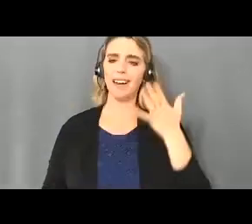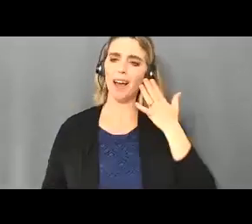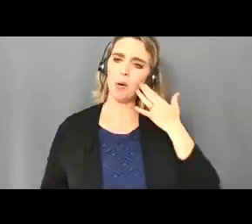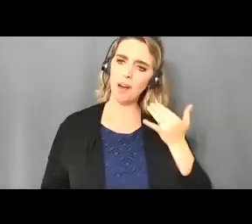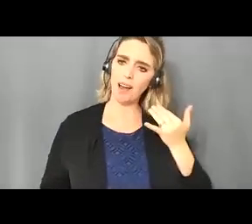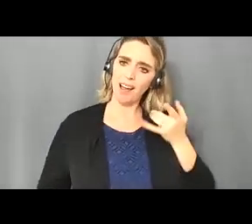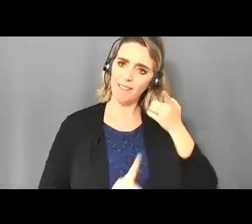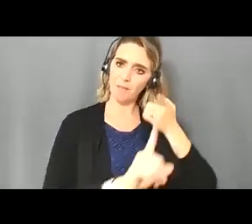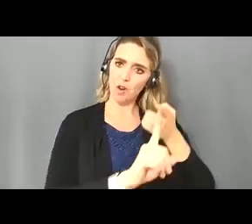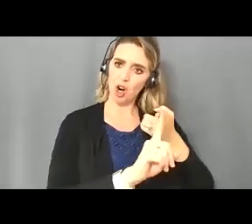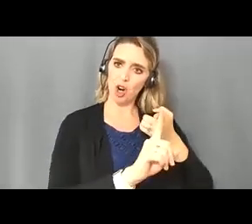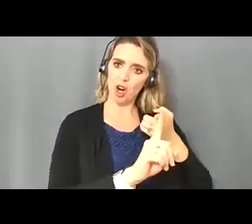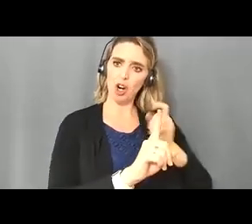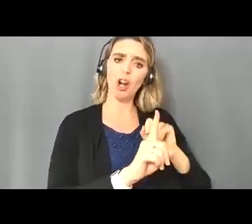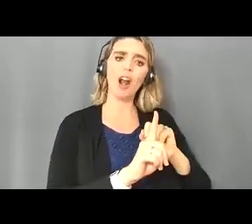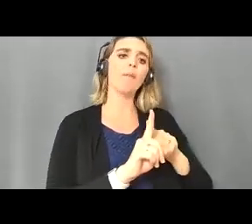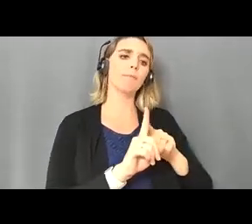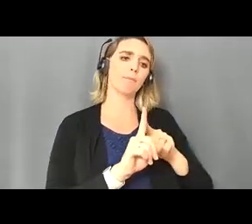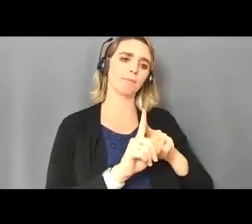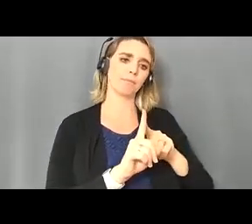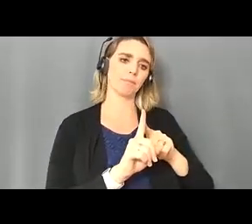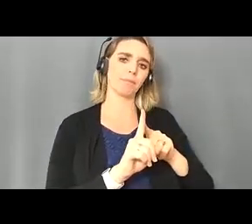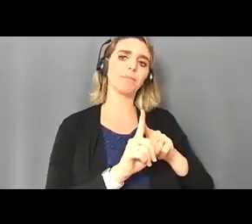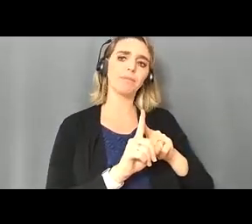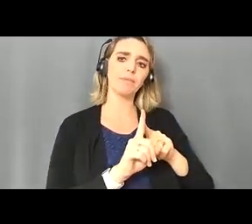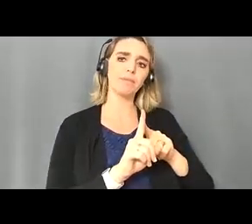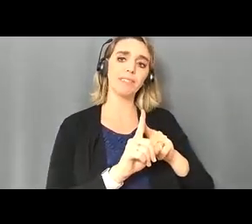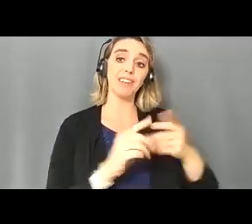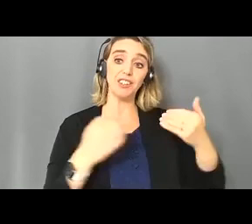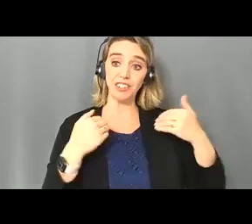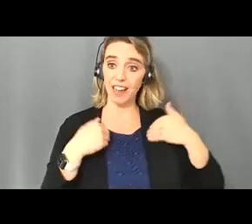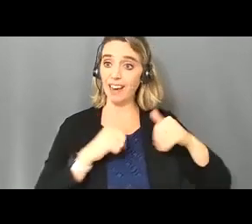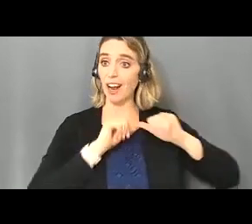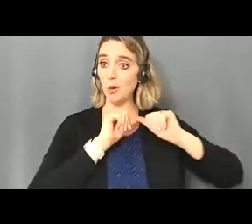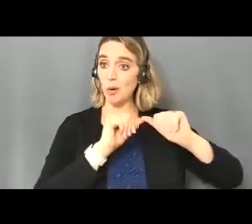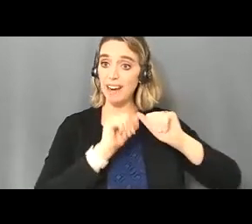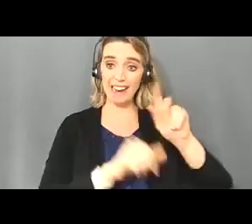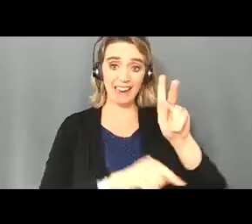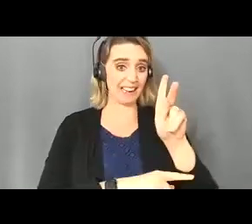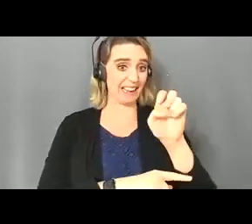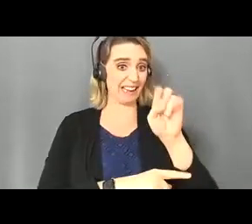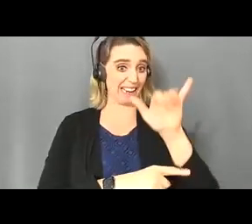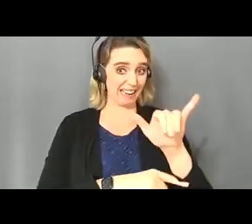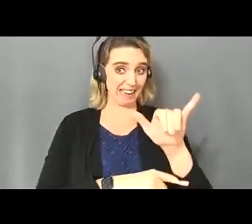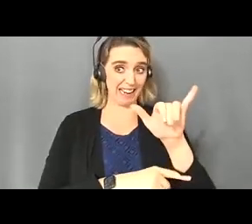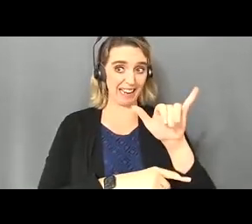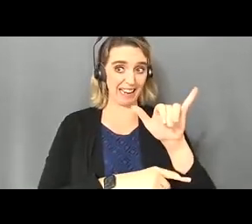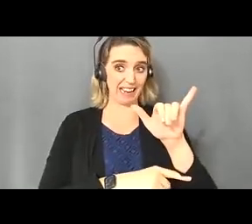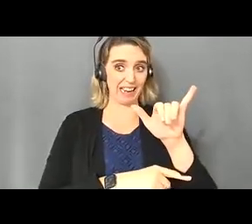was that she had a chronic kidney condition that put her at a very high risk